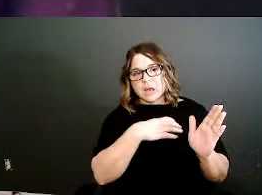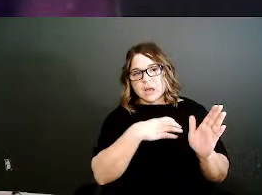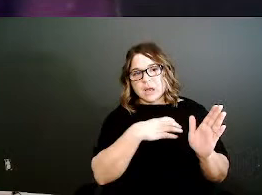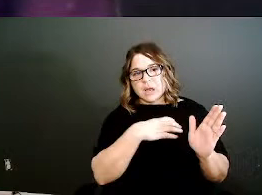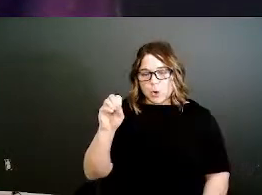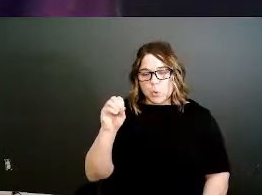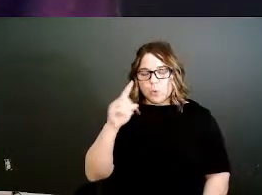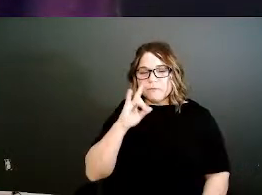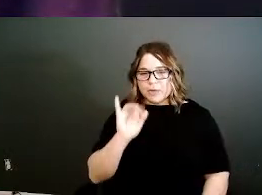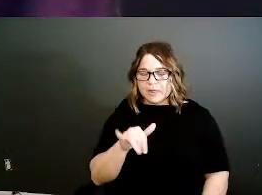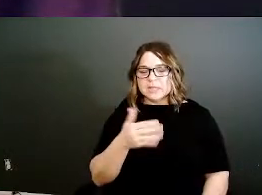ADOPTED IN ITEM NUMBER 2 TONIGHT.